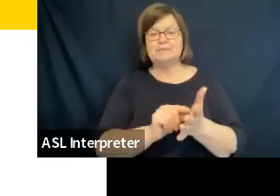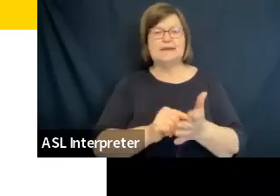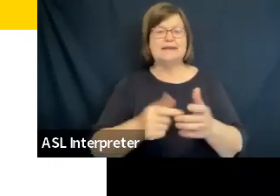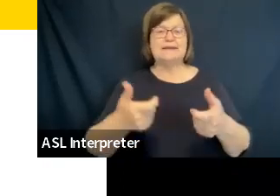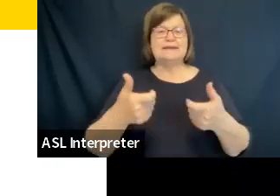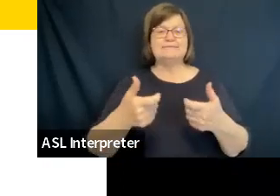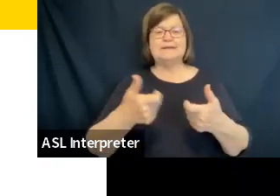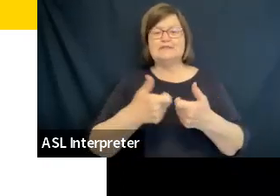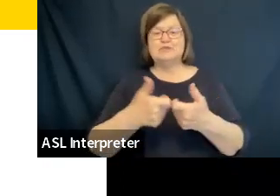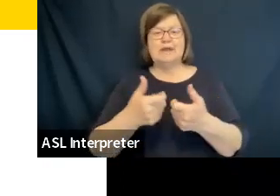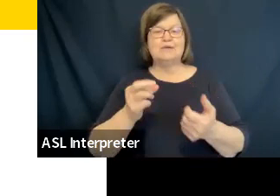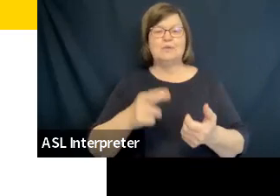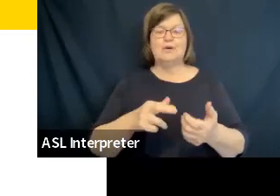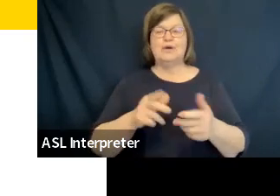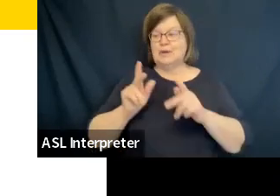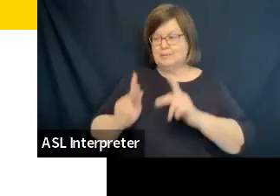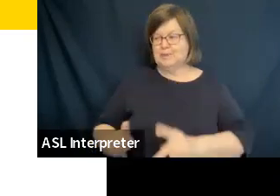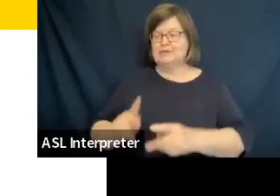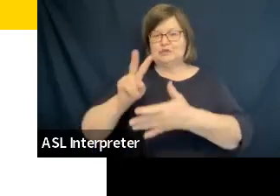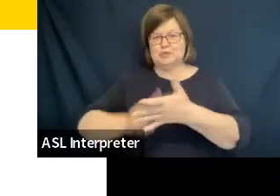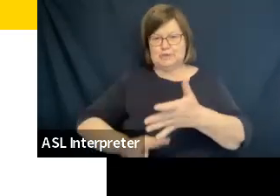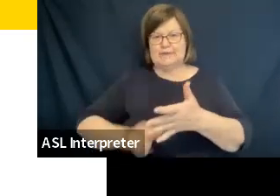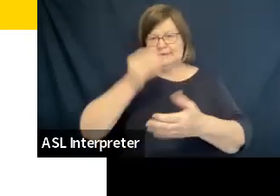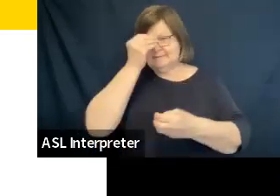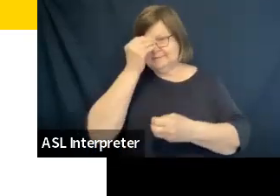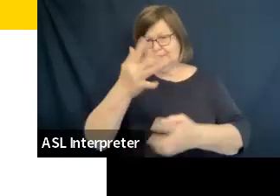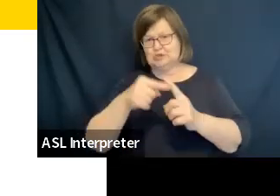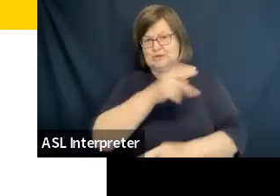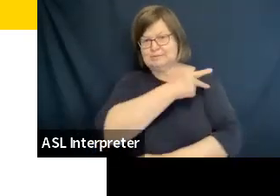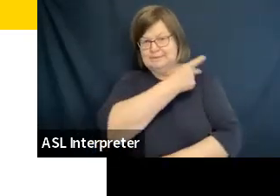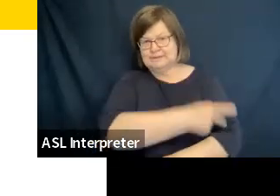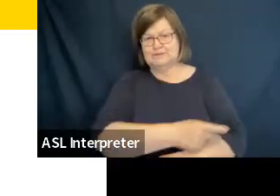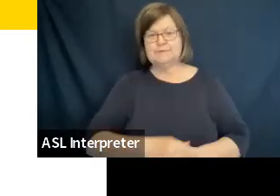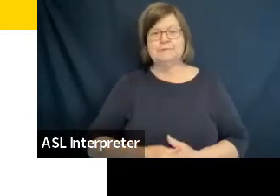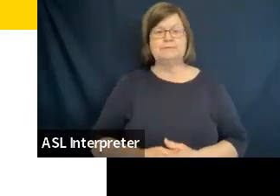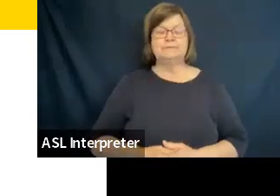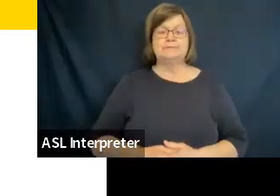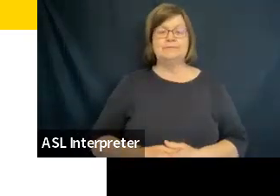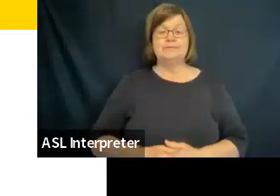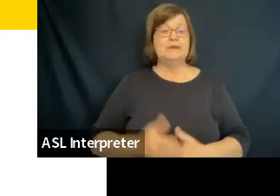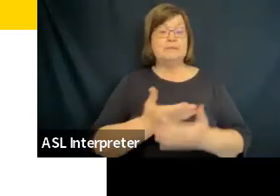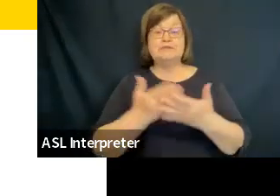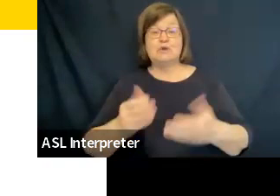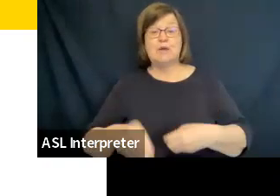or providing a human to read the material to the patient. The materials are presented on a website